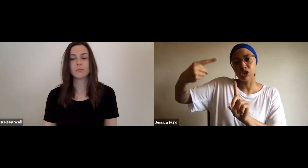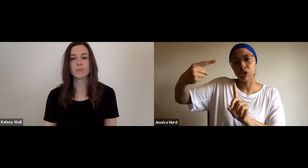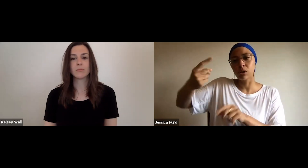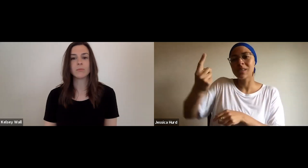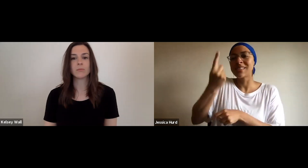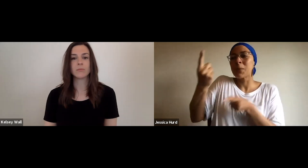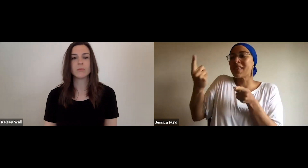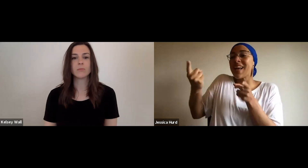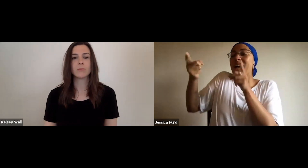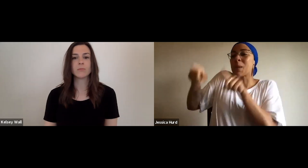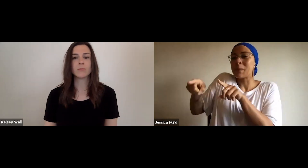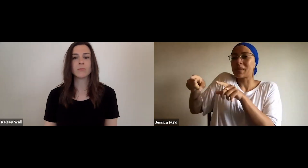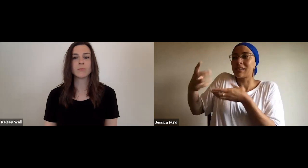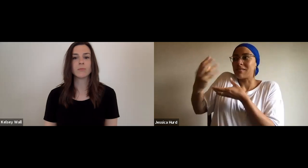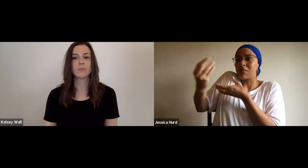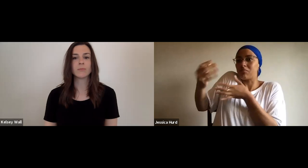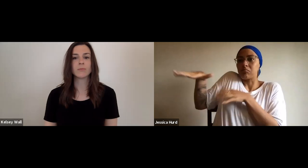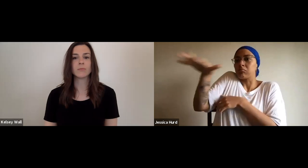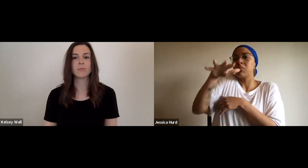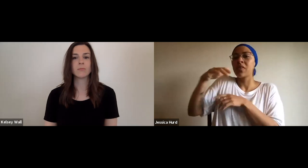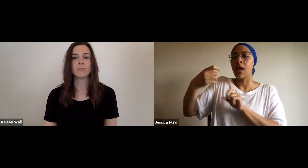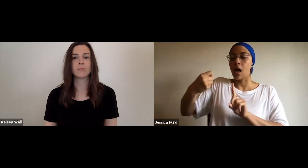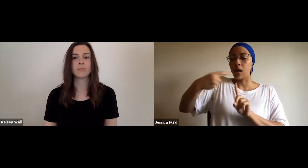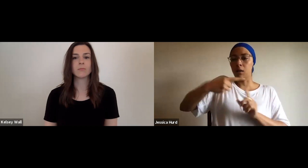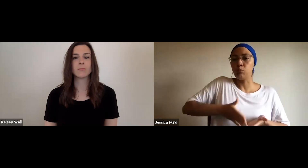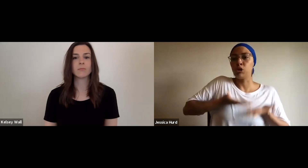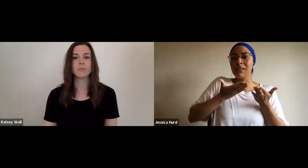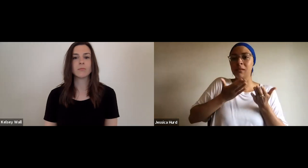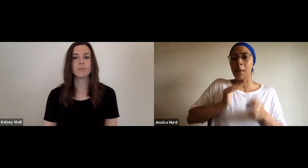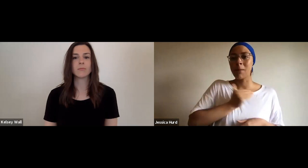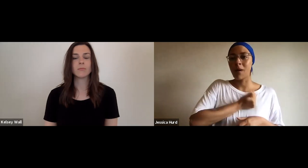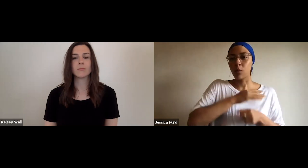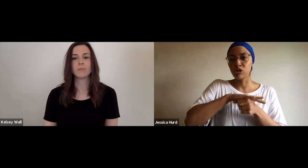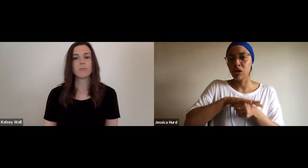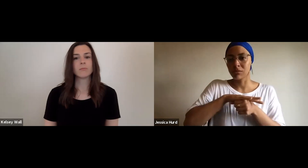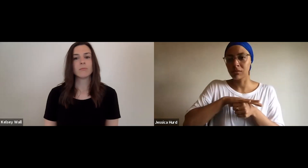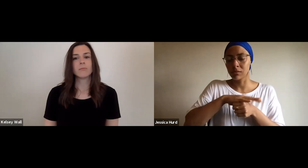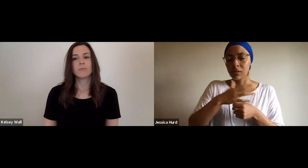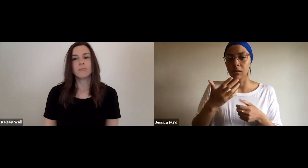it tends to be an external trigger that causes it. Something externally outside of me